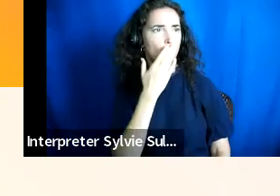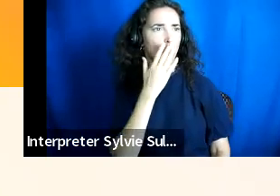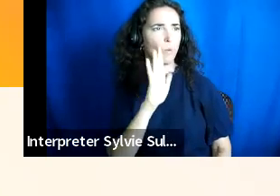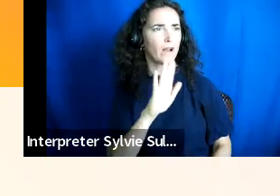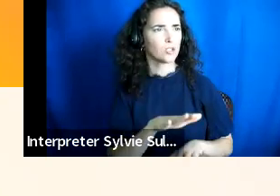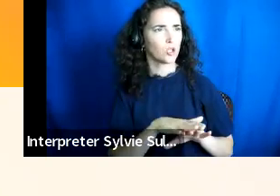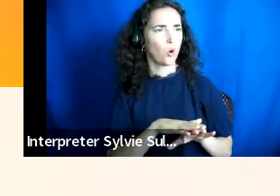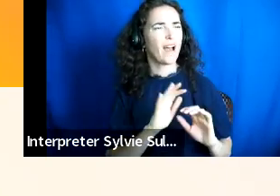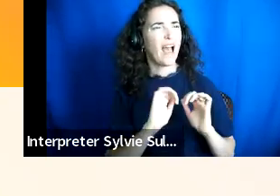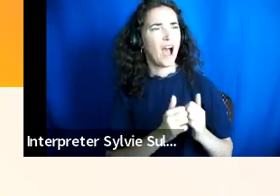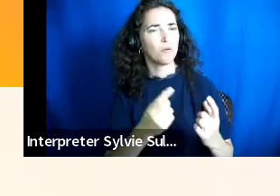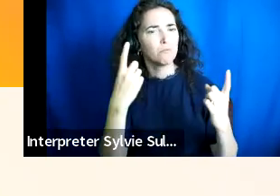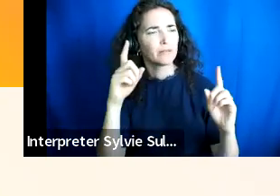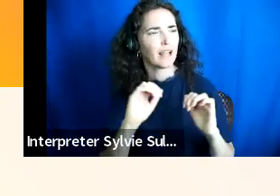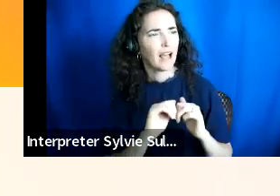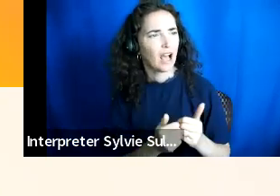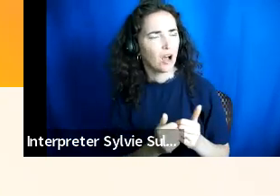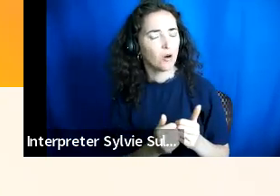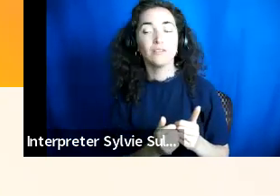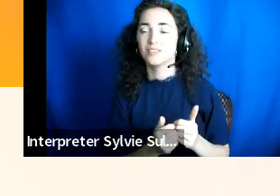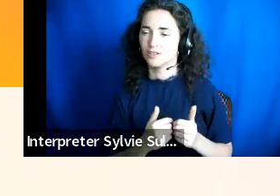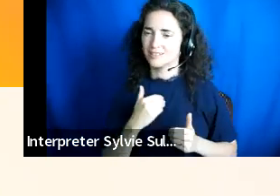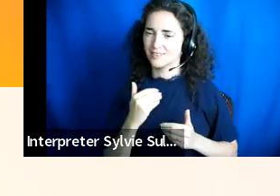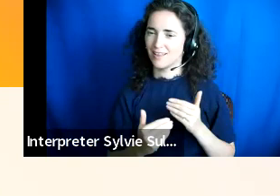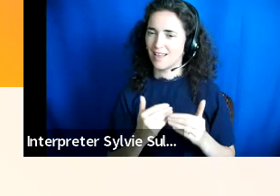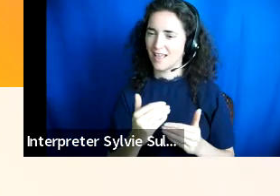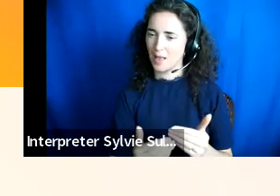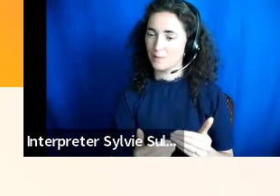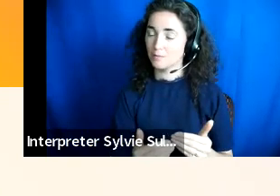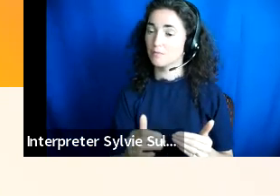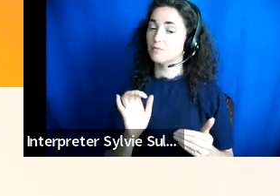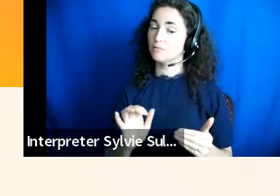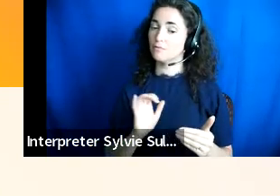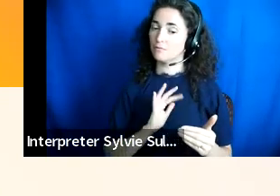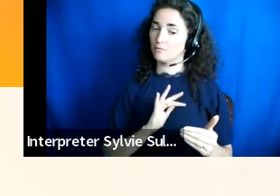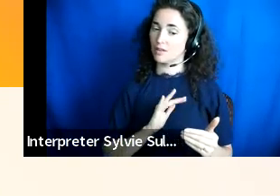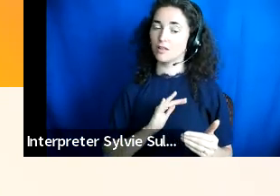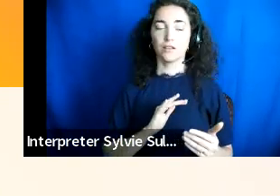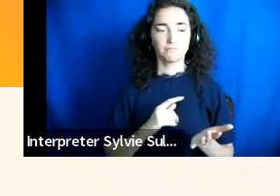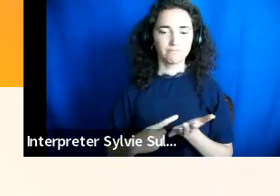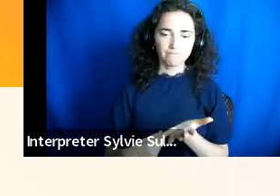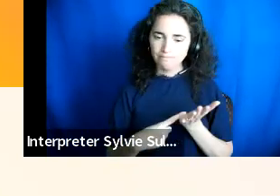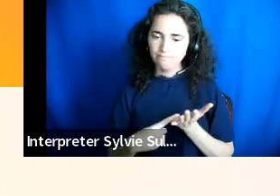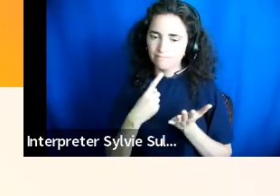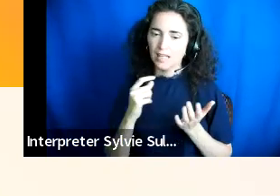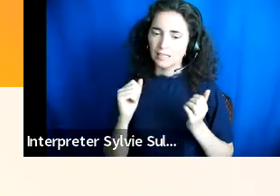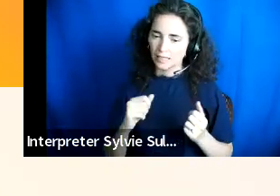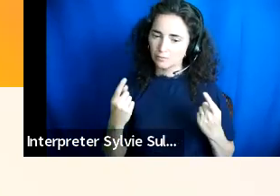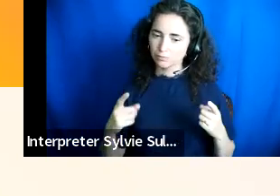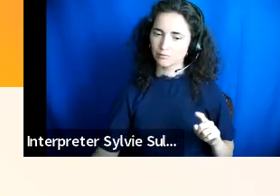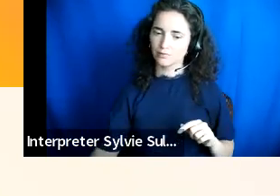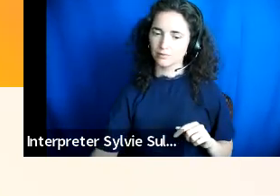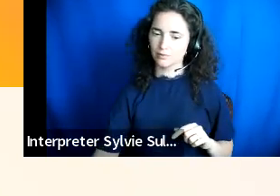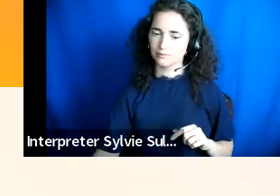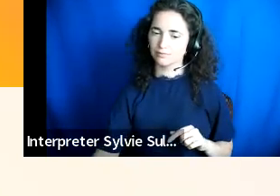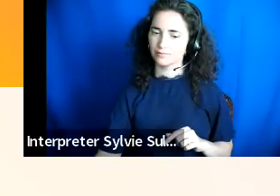How do I get there? But then it it allows for that chance to really kind of say I can do this.